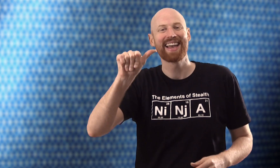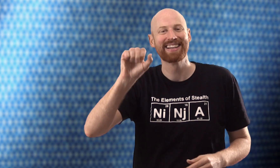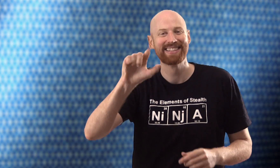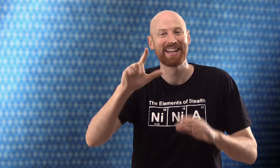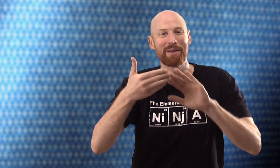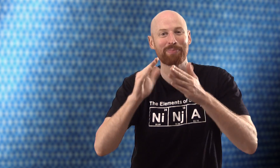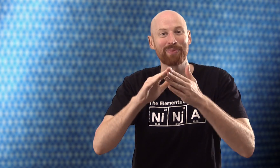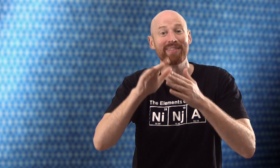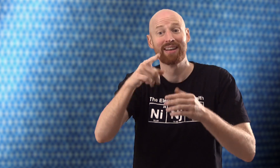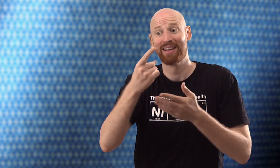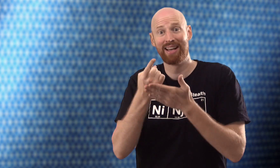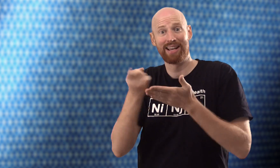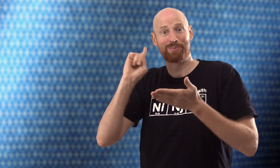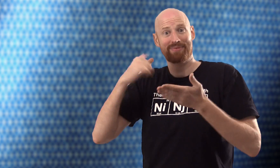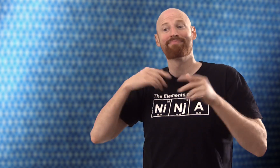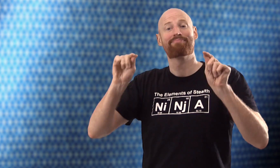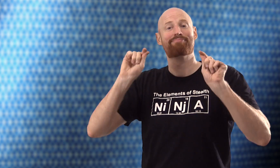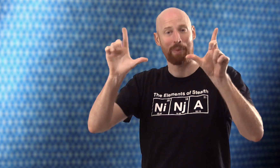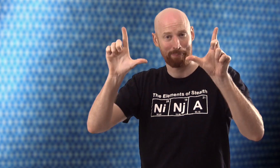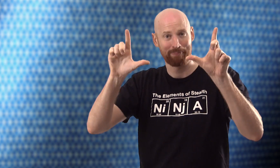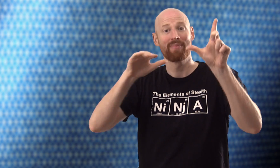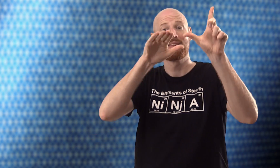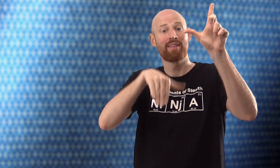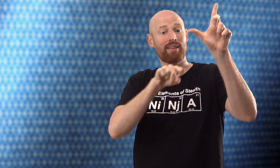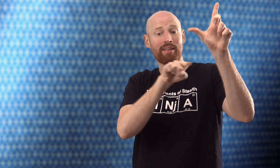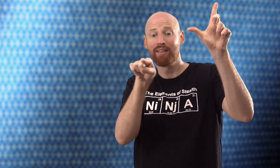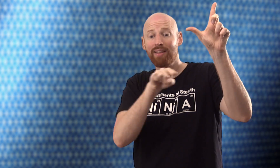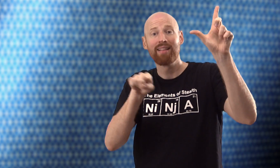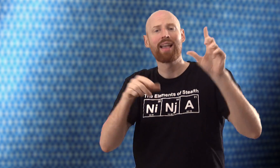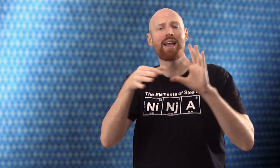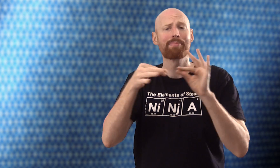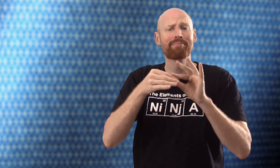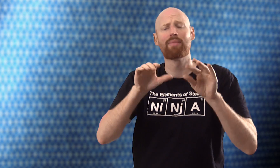Hey ASL Community! So last week I had a vlog and a lot of you put down some great comments in the